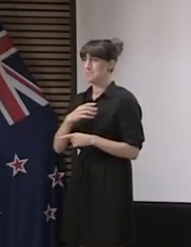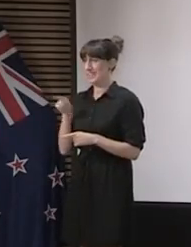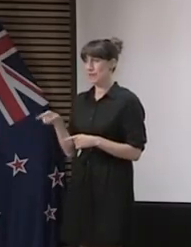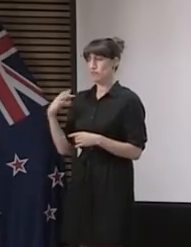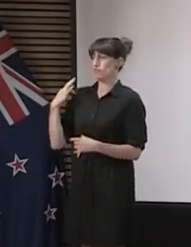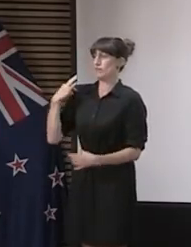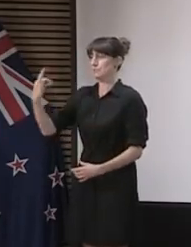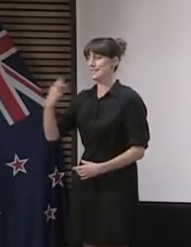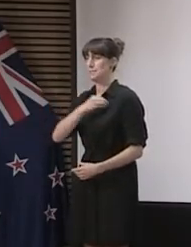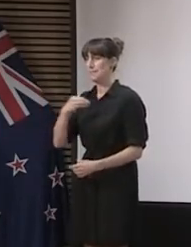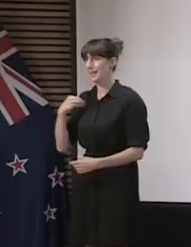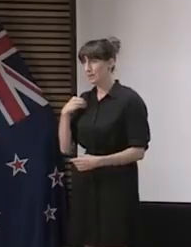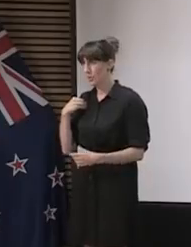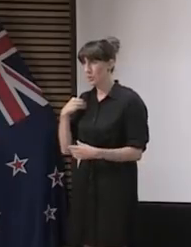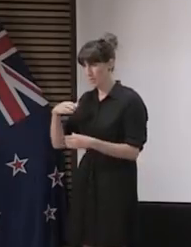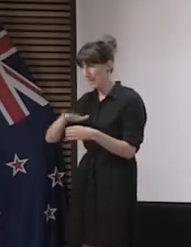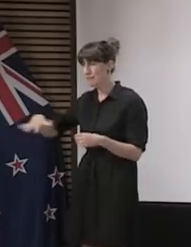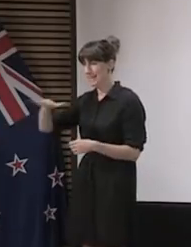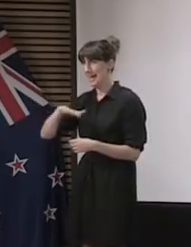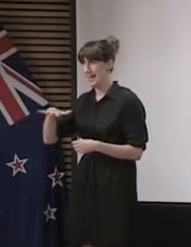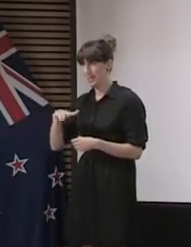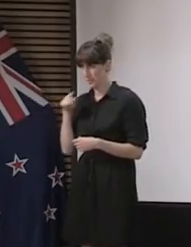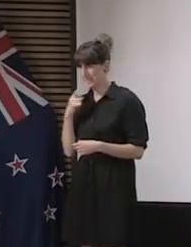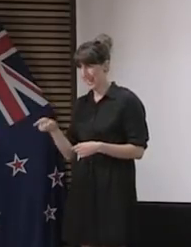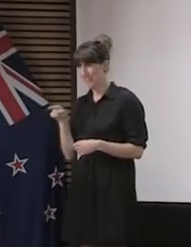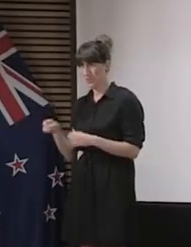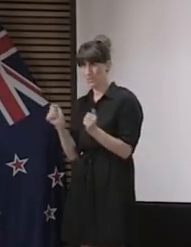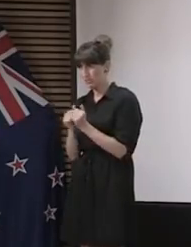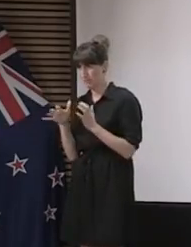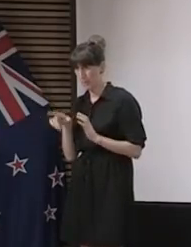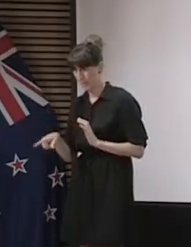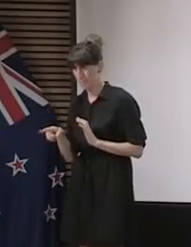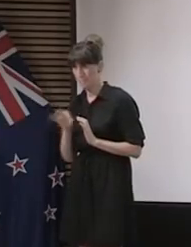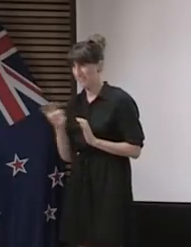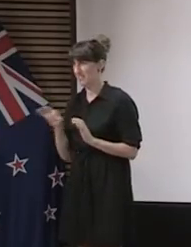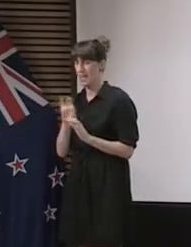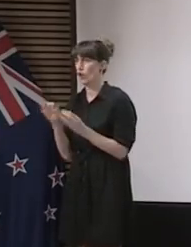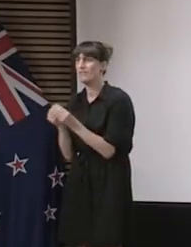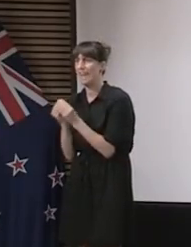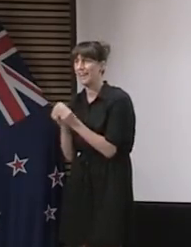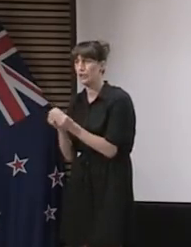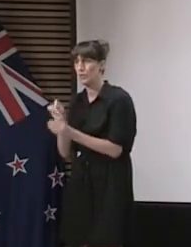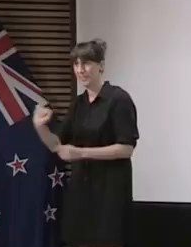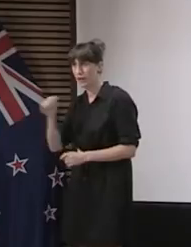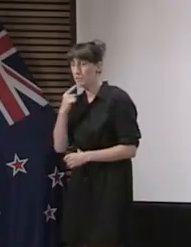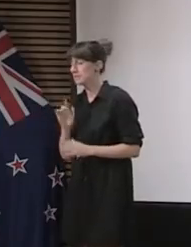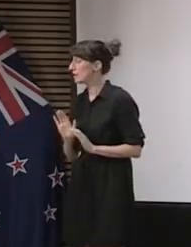You characterised theroll out of the flu vaccine ina way I disagree with, that isnot in anyway. . . >> The medical association.